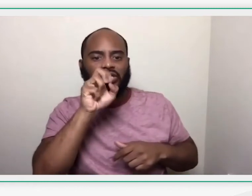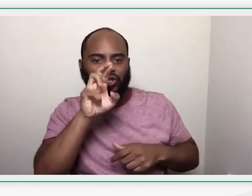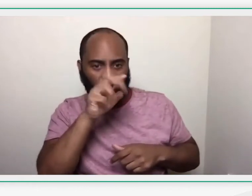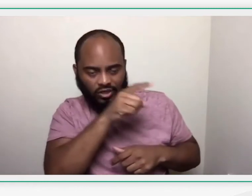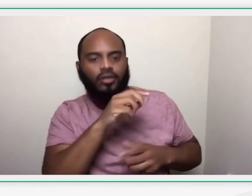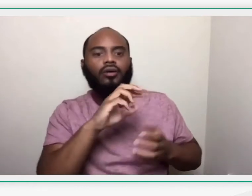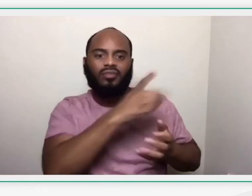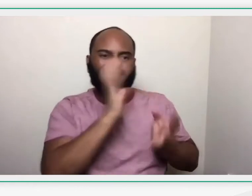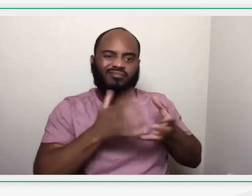these products.